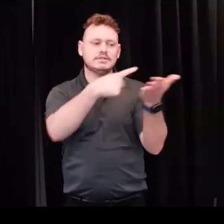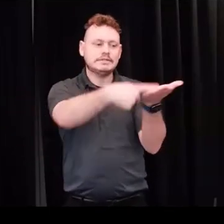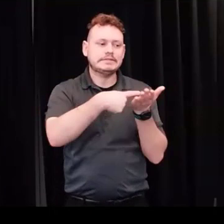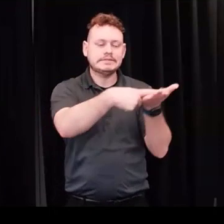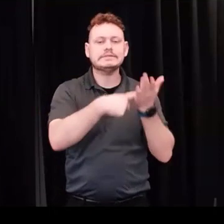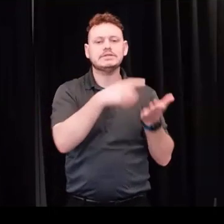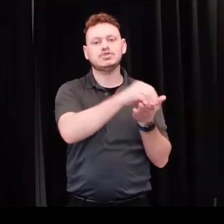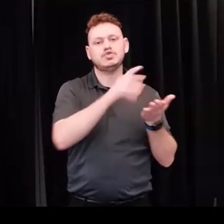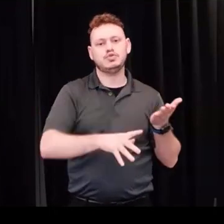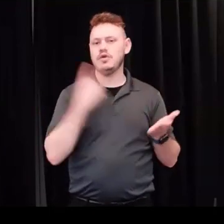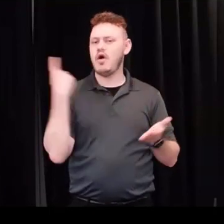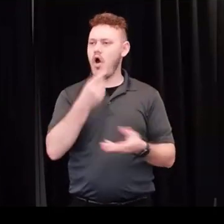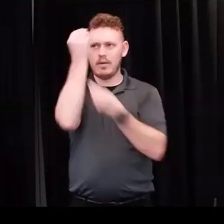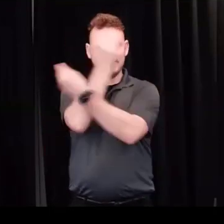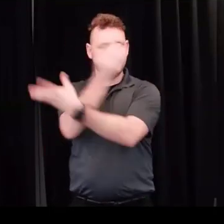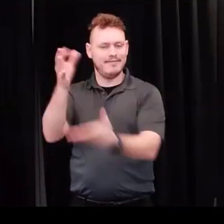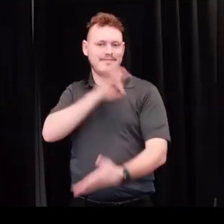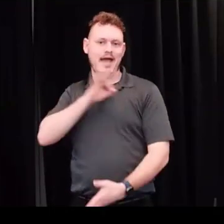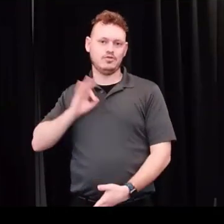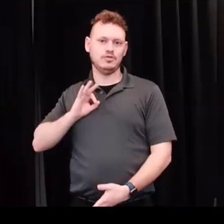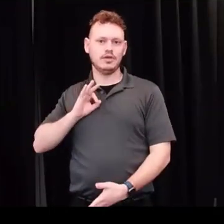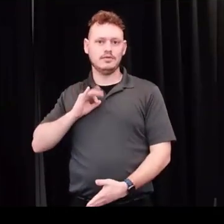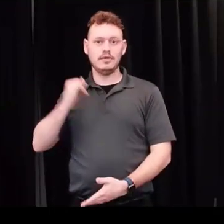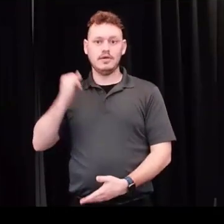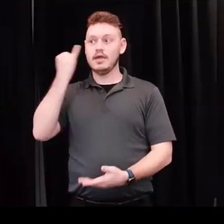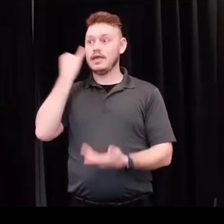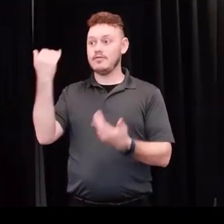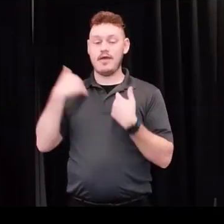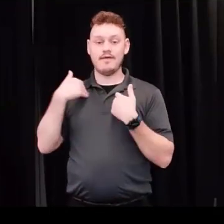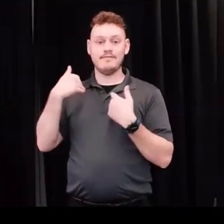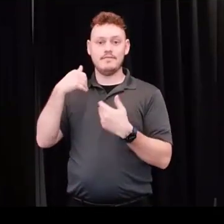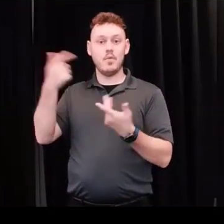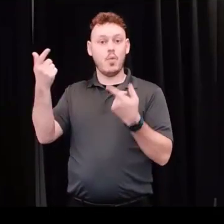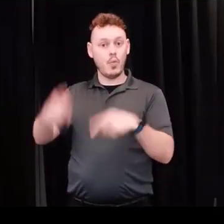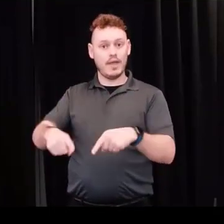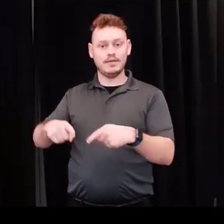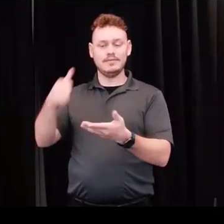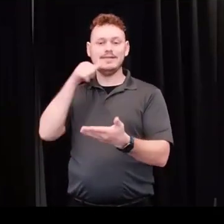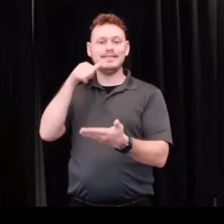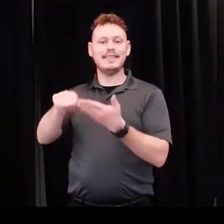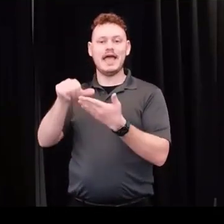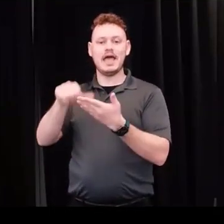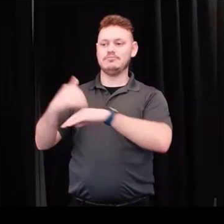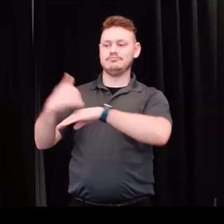and I always tell faculty that, when you get a letter that's telling you what a student needs,